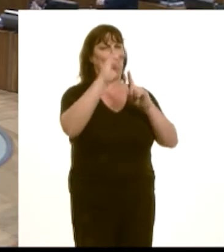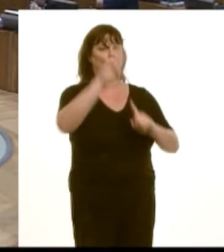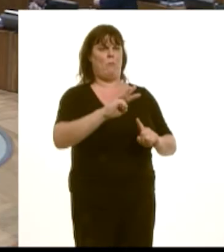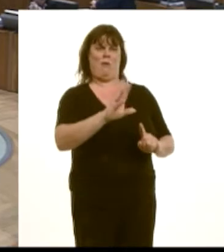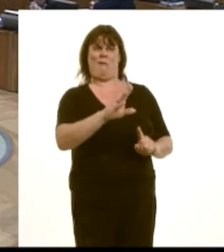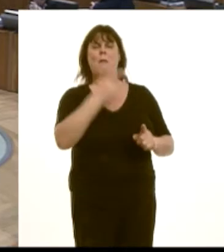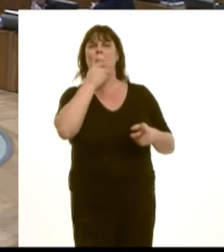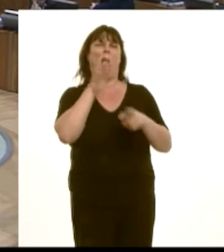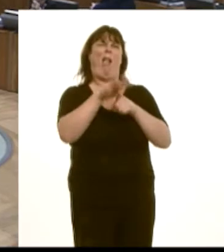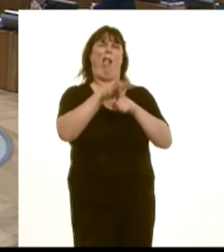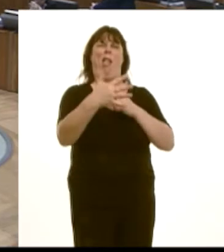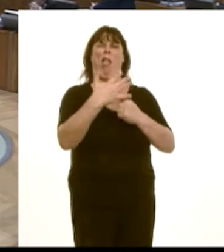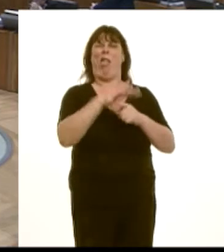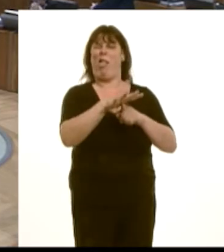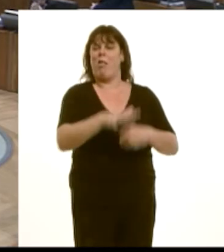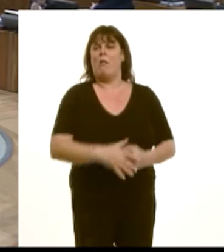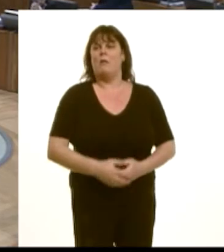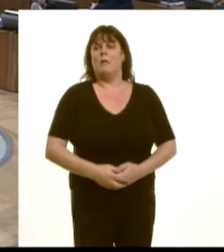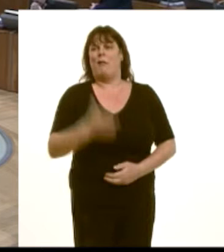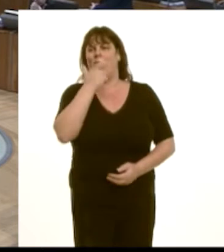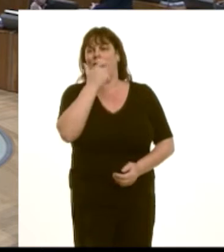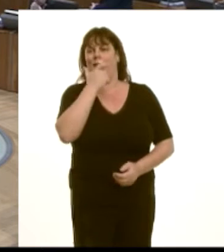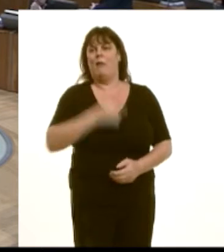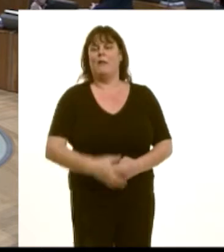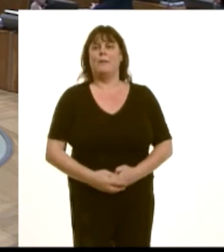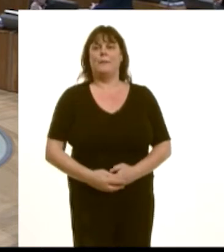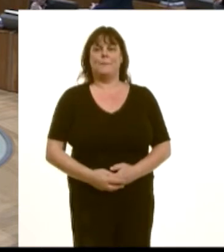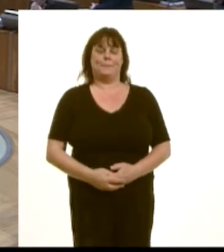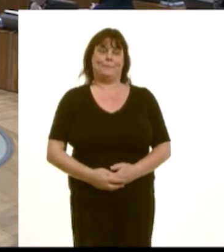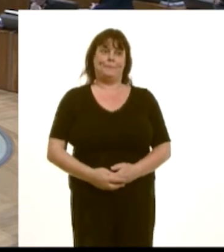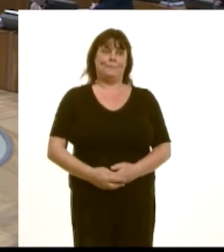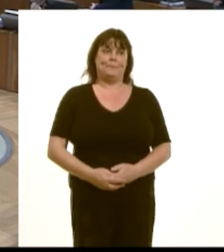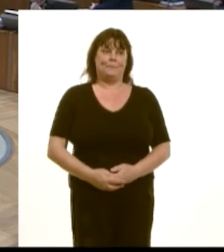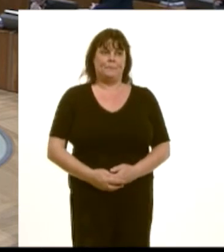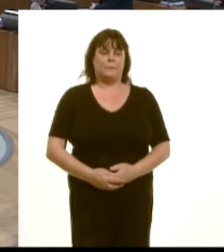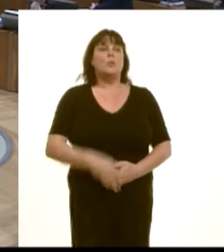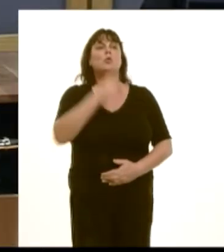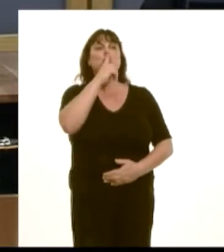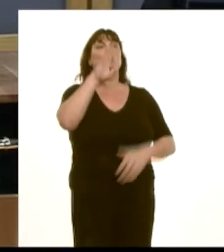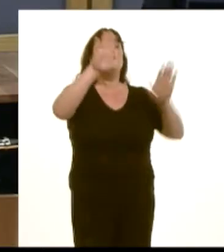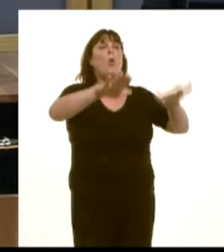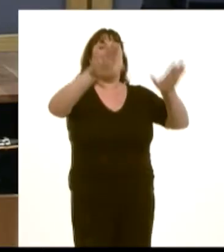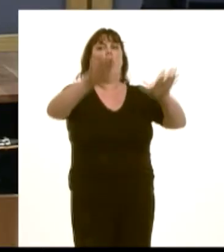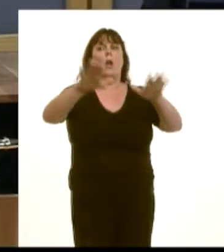Order. Leanne Wood has finished her questions; we now move to the leader of the Welsh Liberal